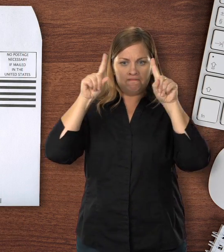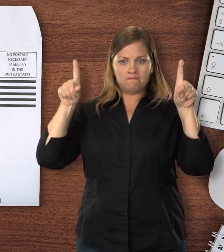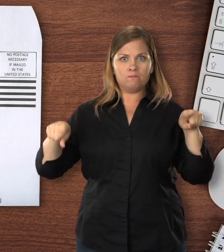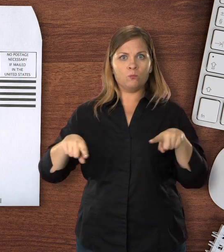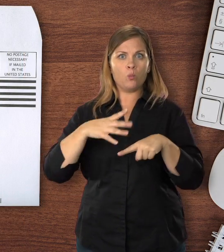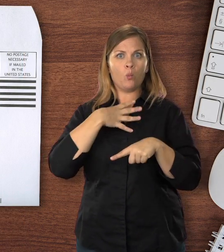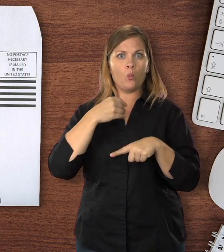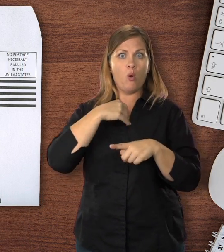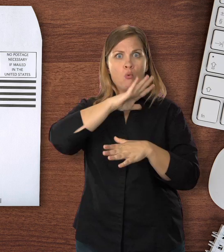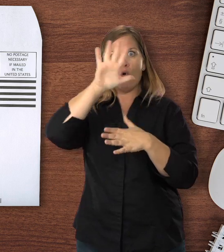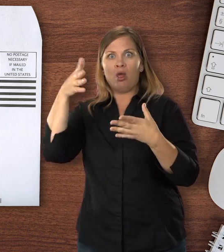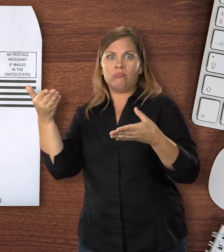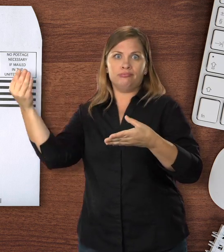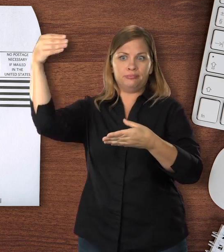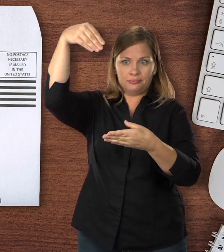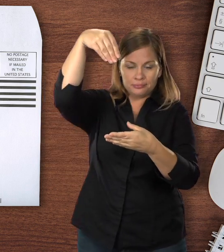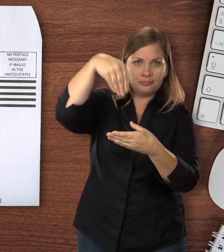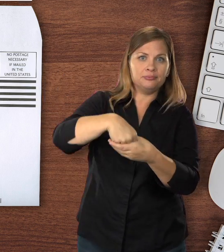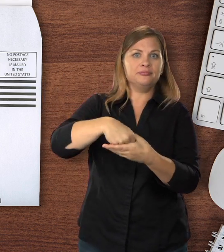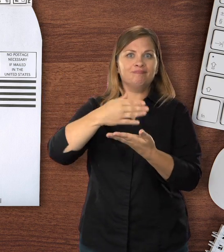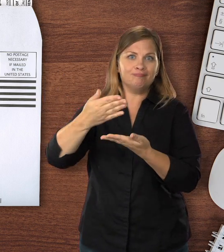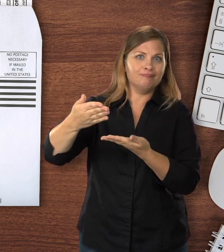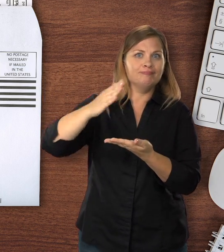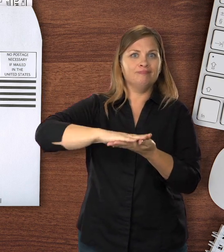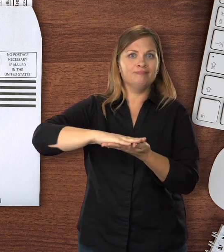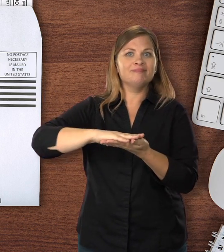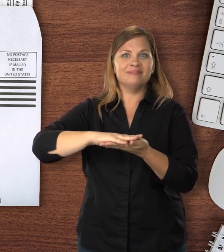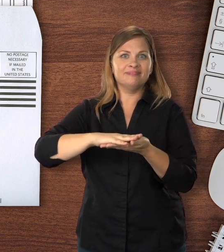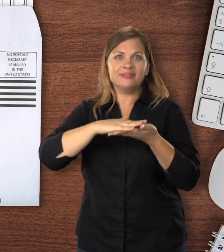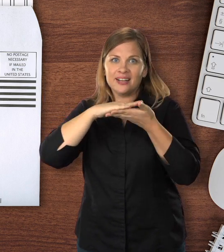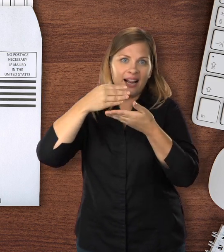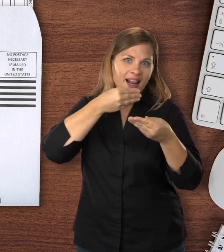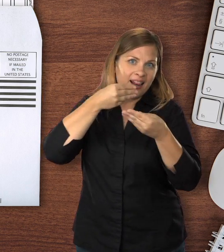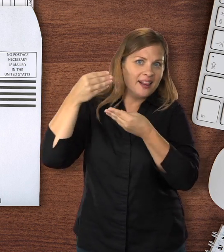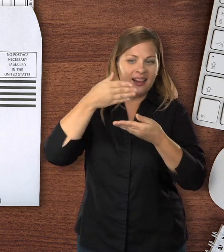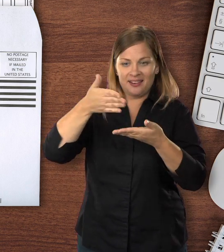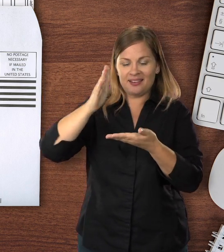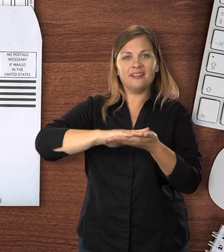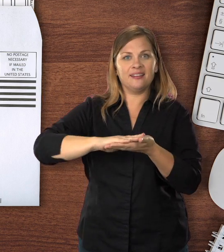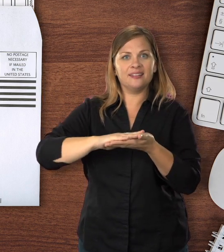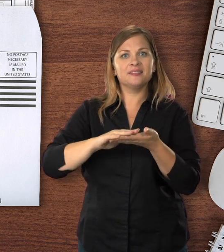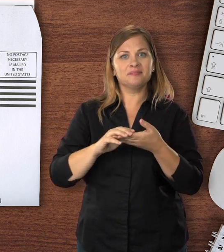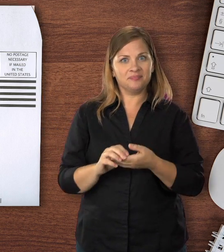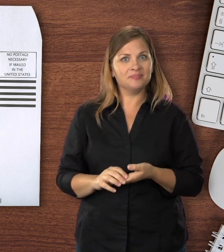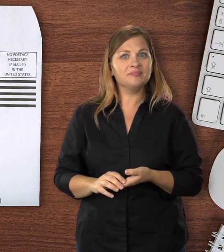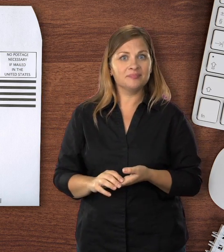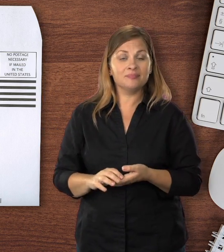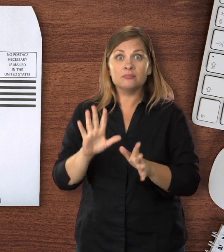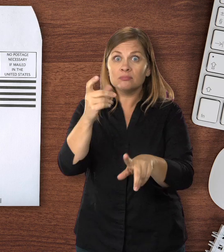Put the white signature envelope into the larger white return envelope and seal the return envelope.